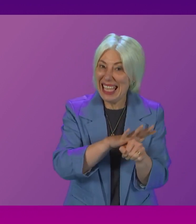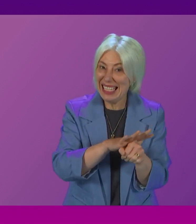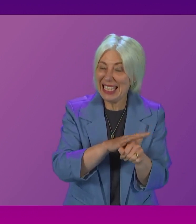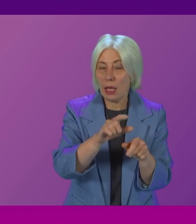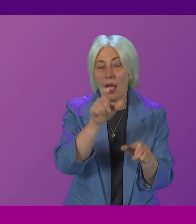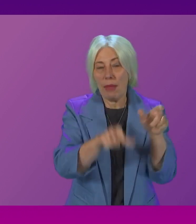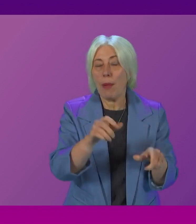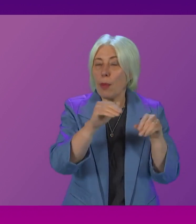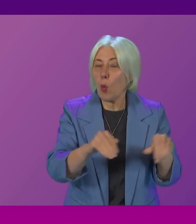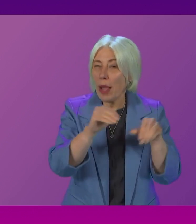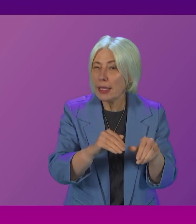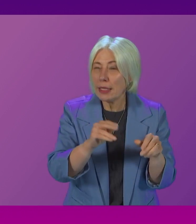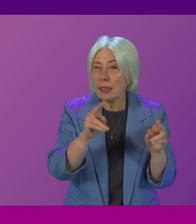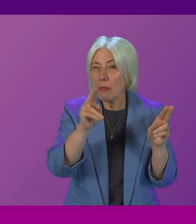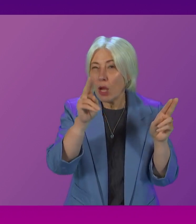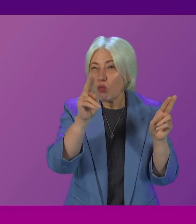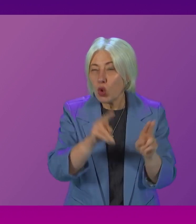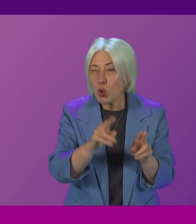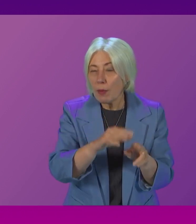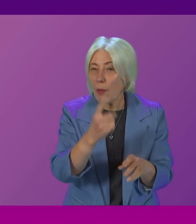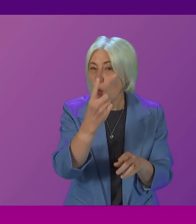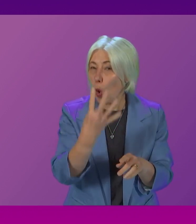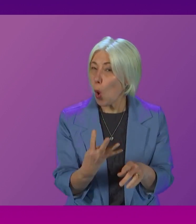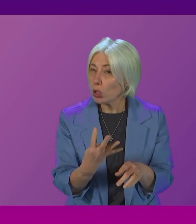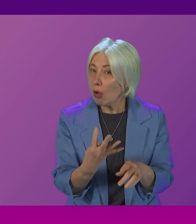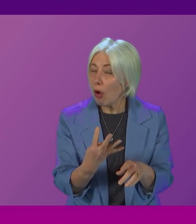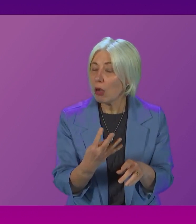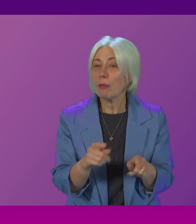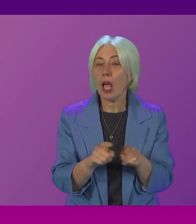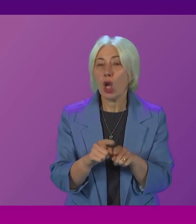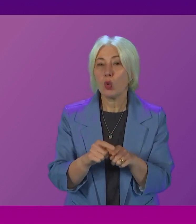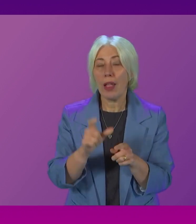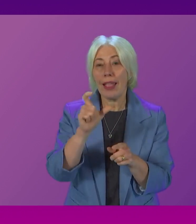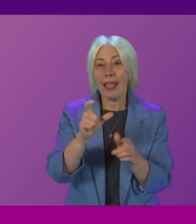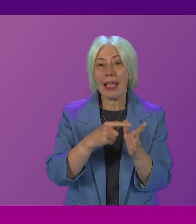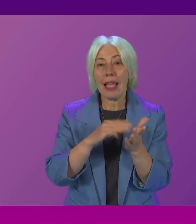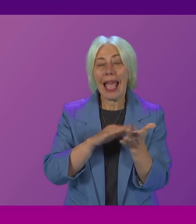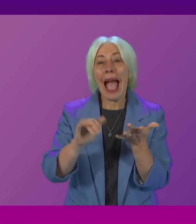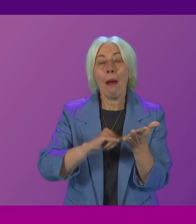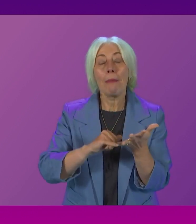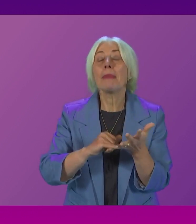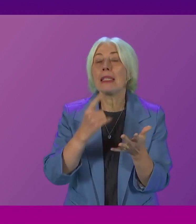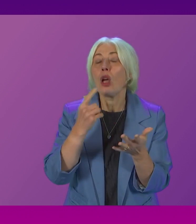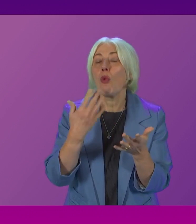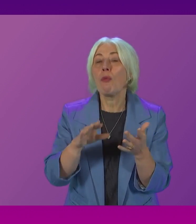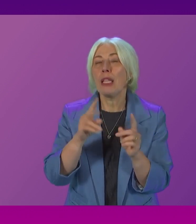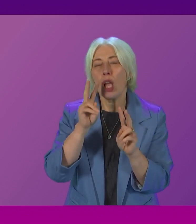have been reduced by almost a quarter. We are seeing progress in waiting times for child and adolescent mental health services, too—we covered that point in some detail last week.